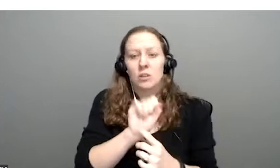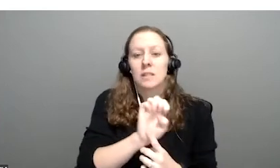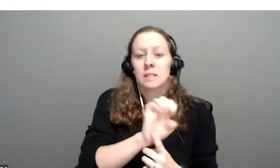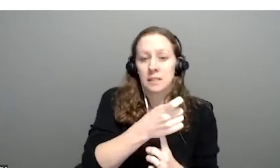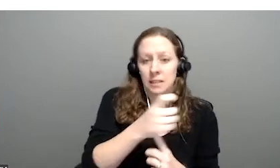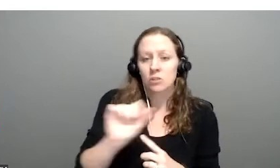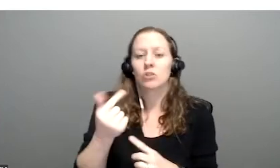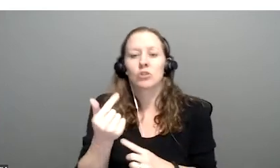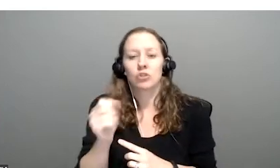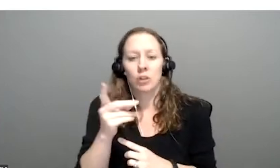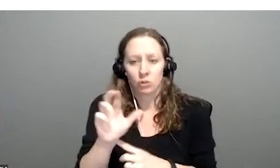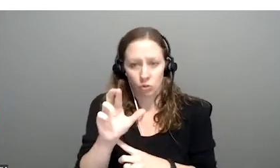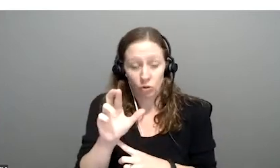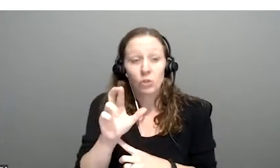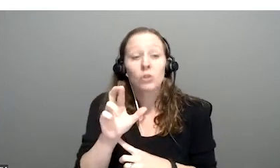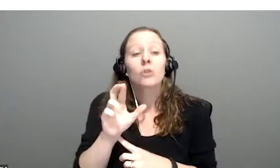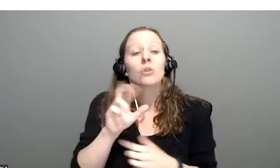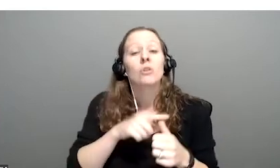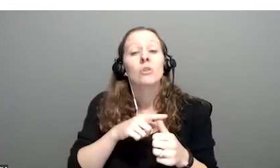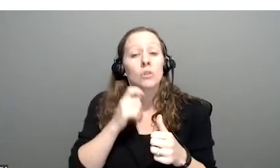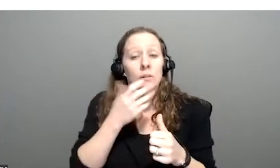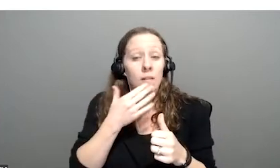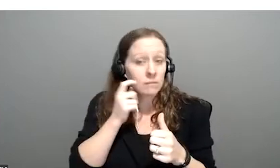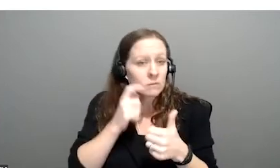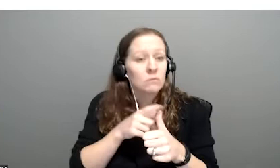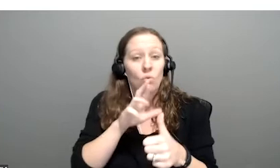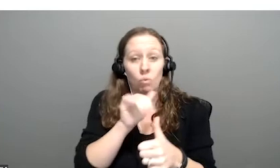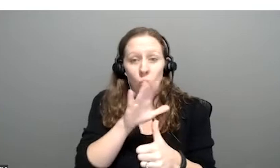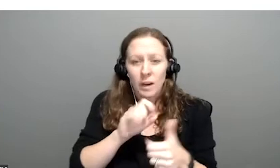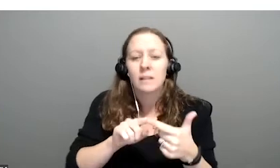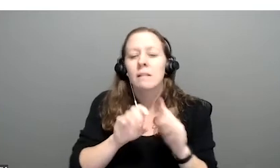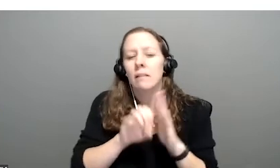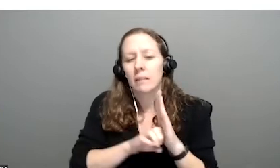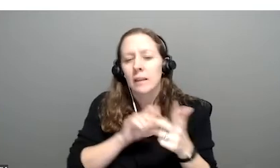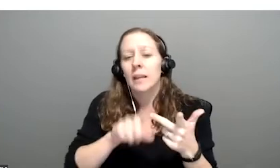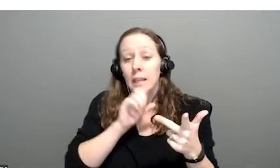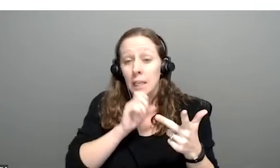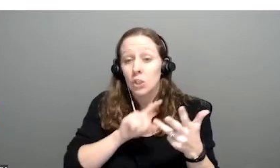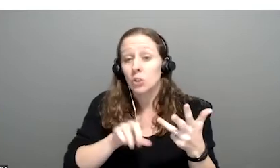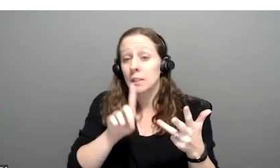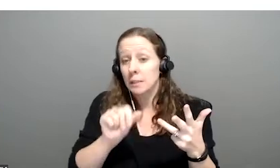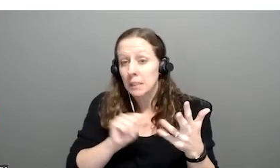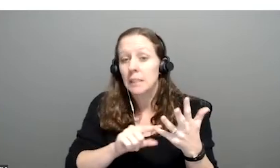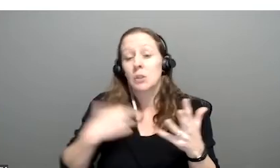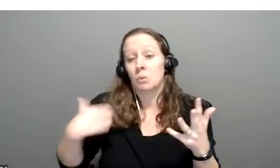then we have race, ethnicity, age, disability, religion, geography, culture,